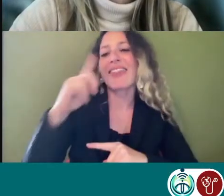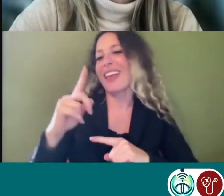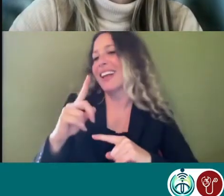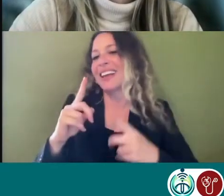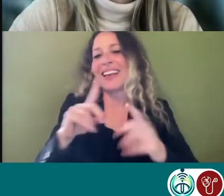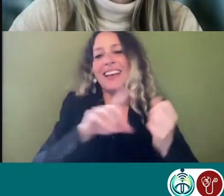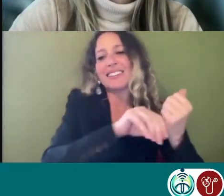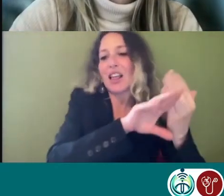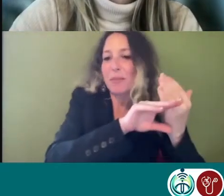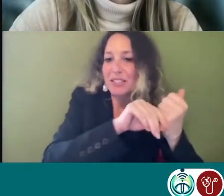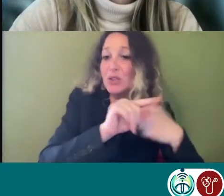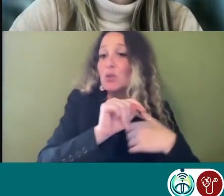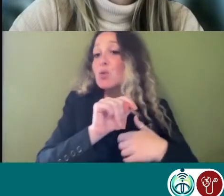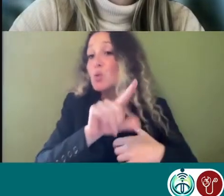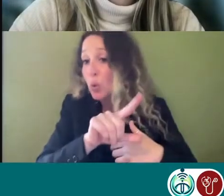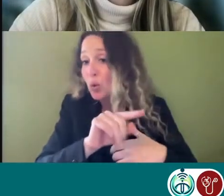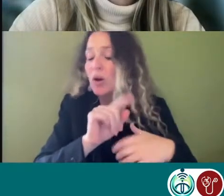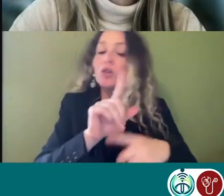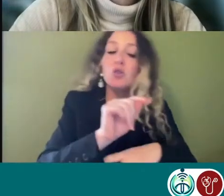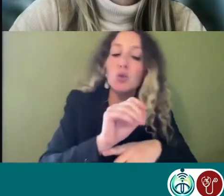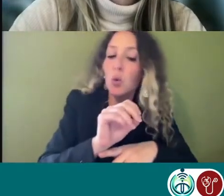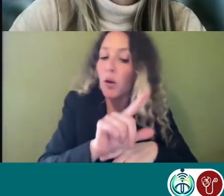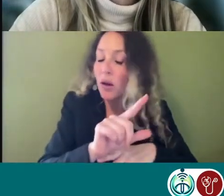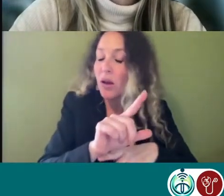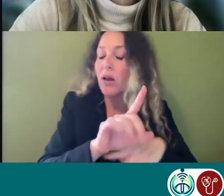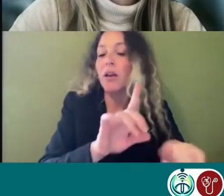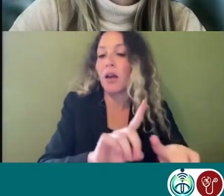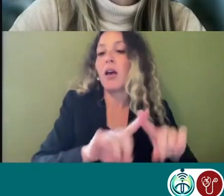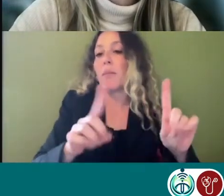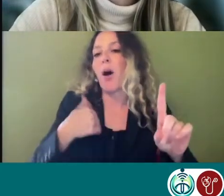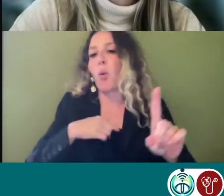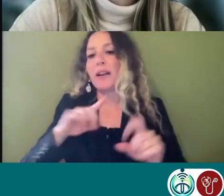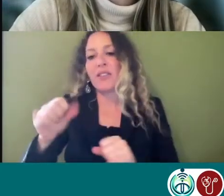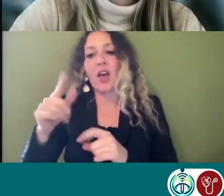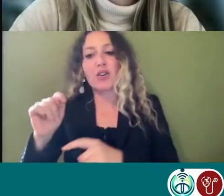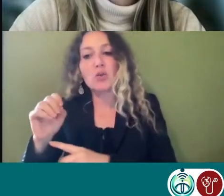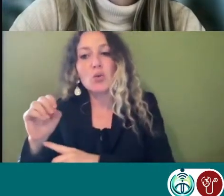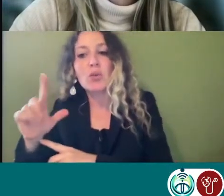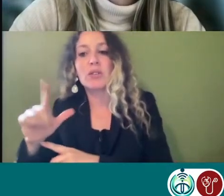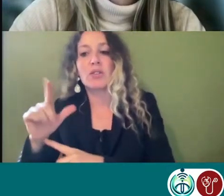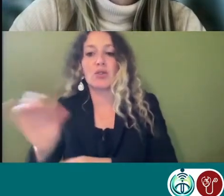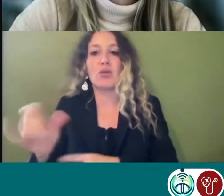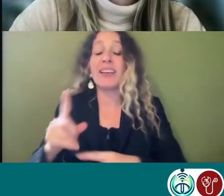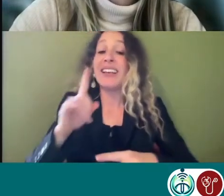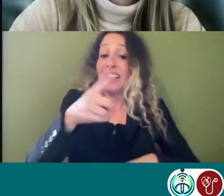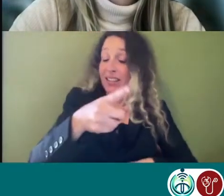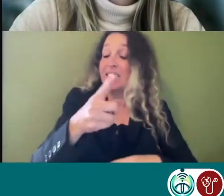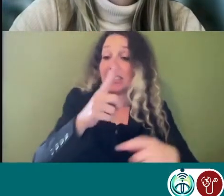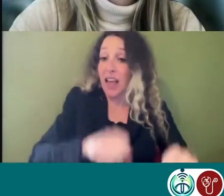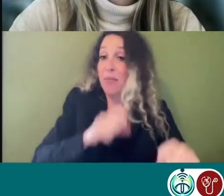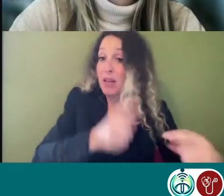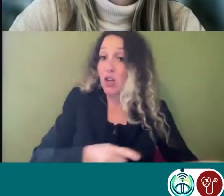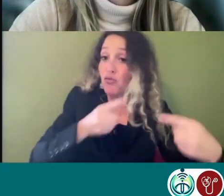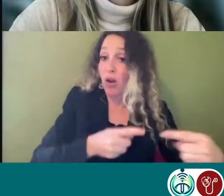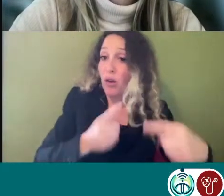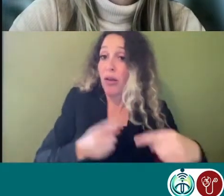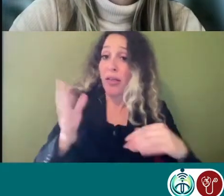other tools and we need it to fit just right. And honestly, these kinds of puzzles are a lot harder to complete than the traditional kind of puzzles. And I think figuring out how telemedicine is going